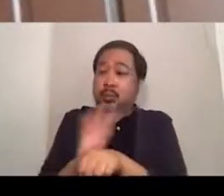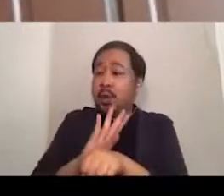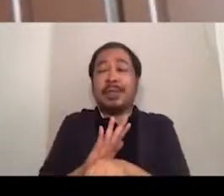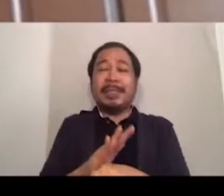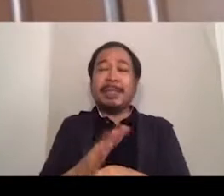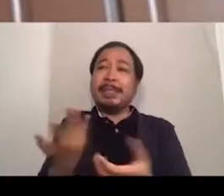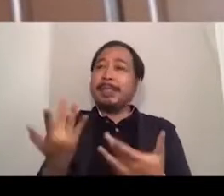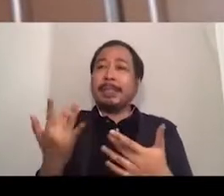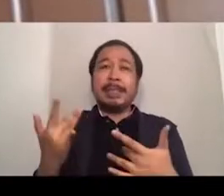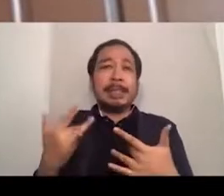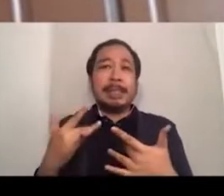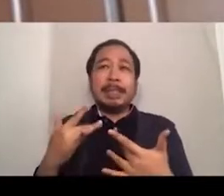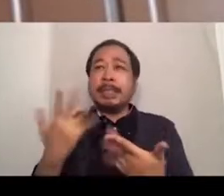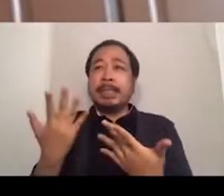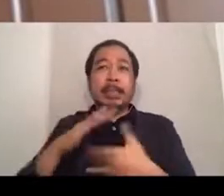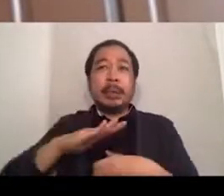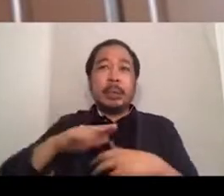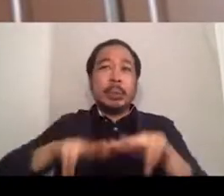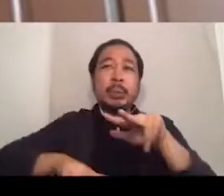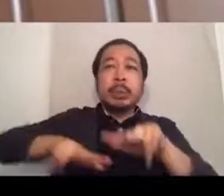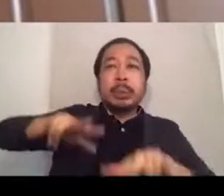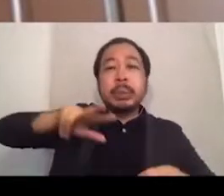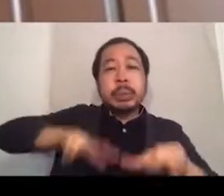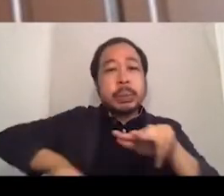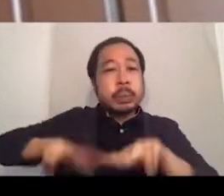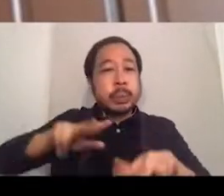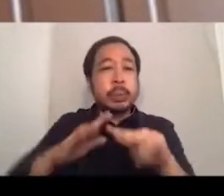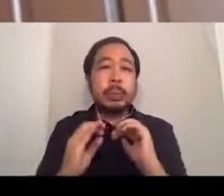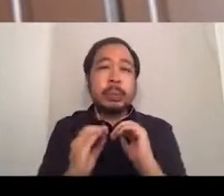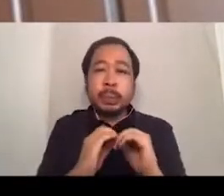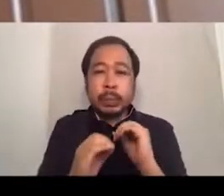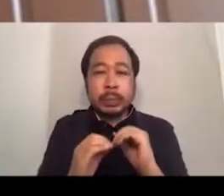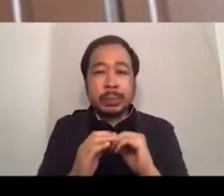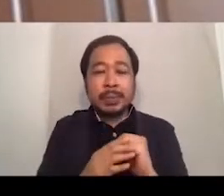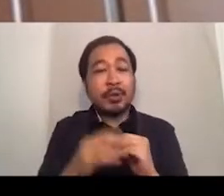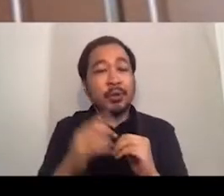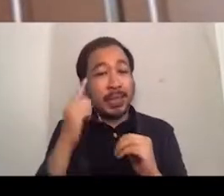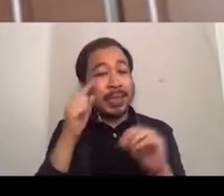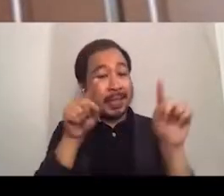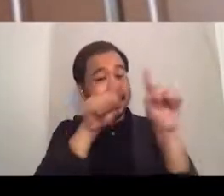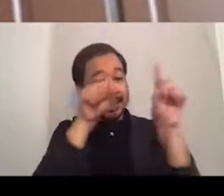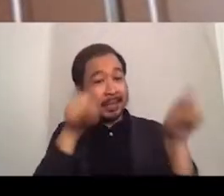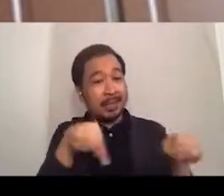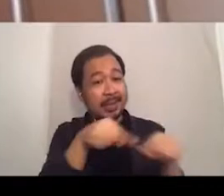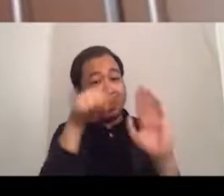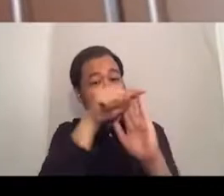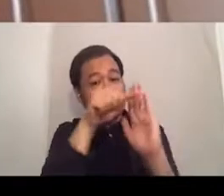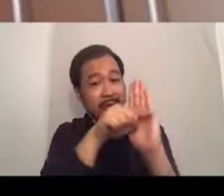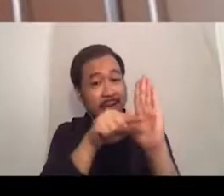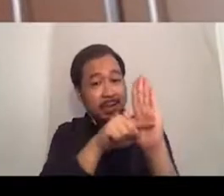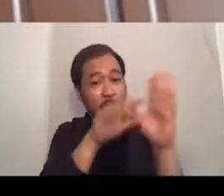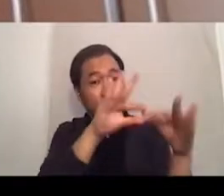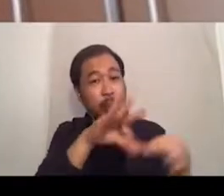for the reopening of operations for physical face-to-face intervention services.